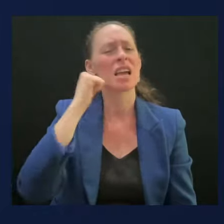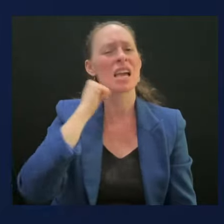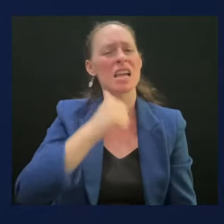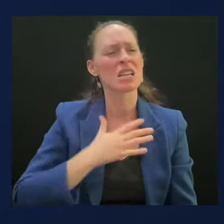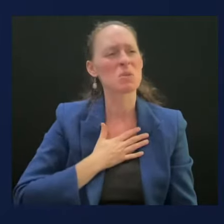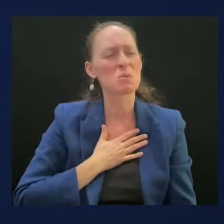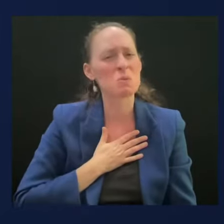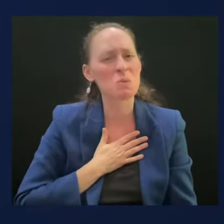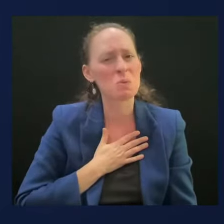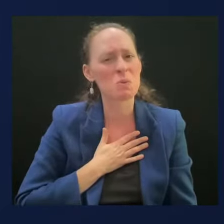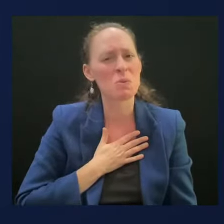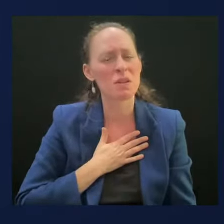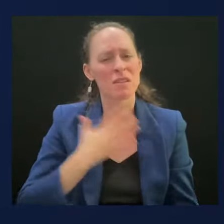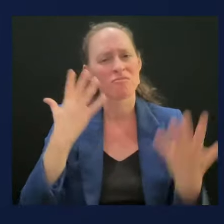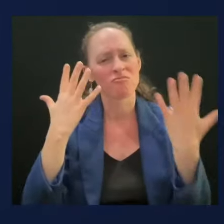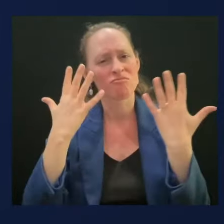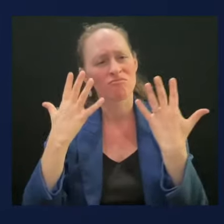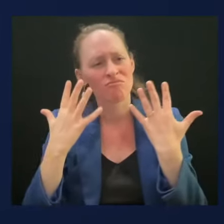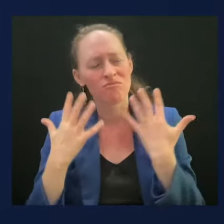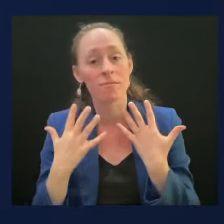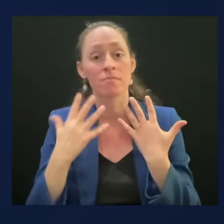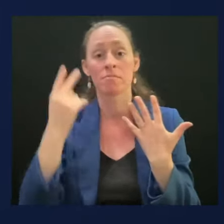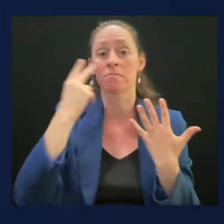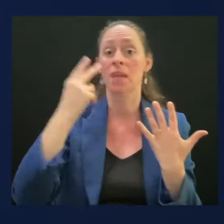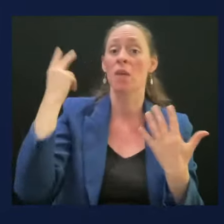It's still clear. Tomorrow is his anniversary.